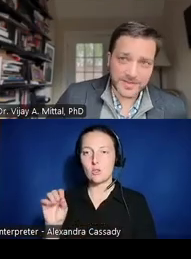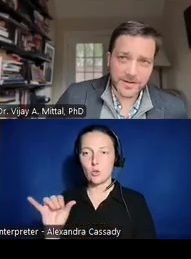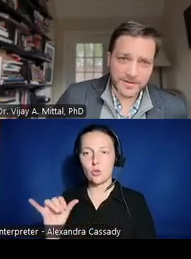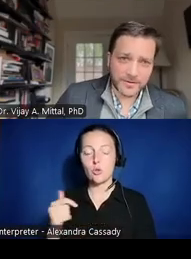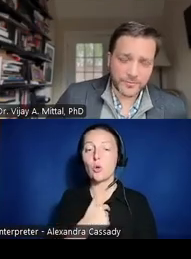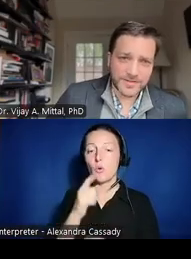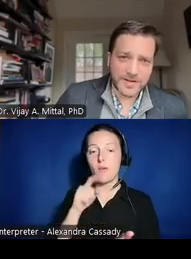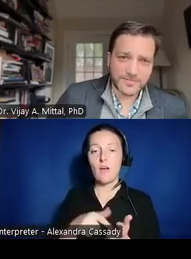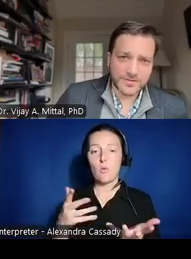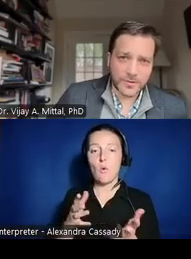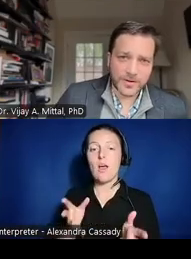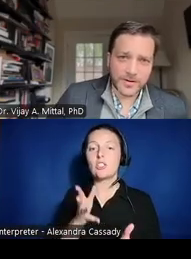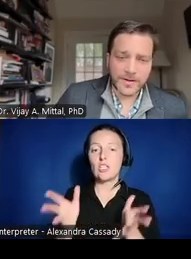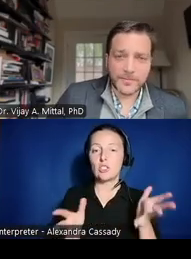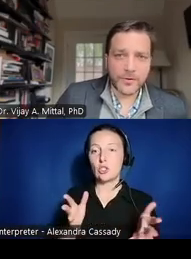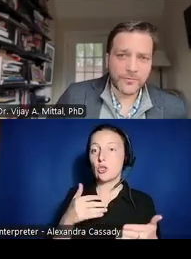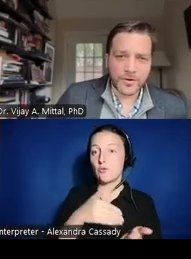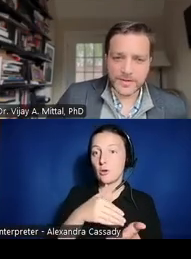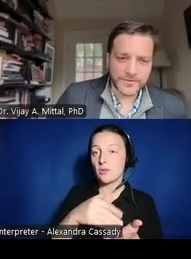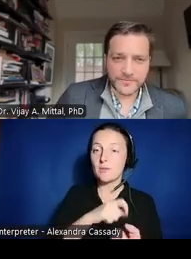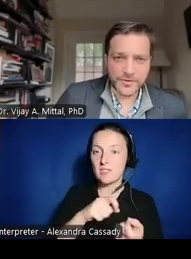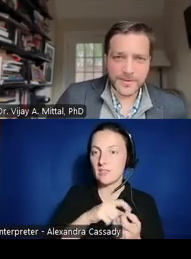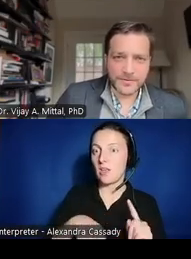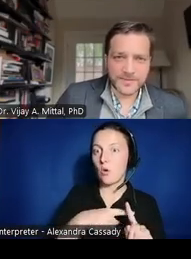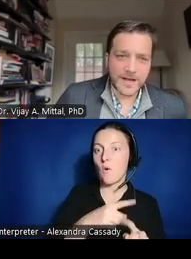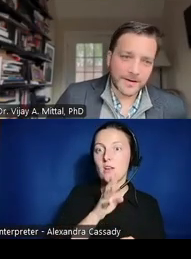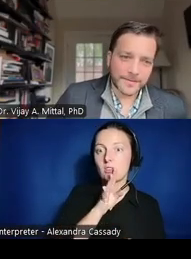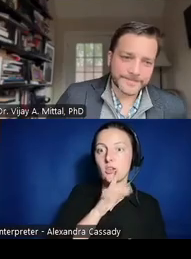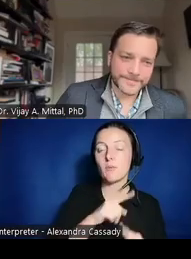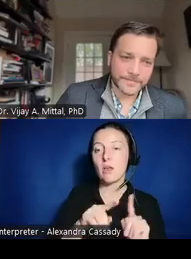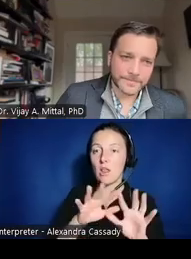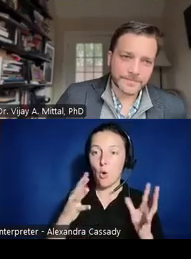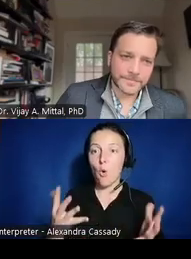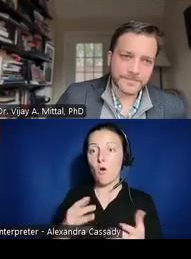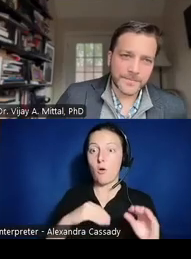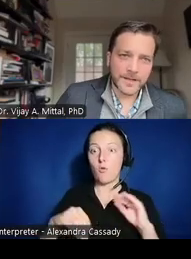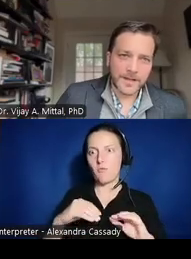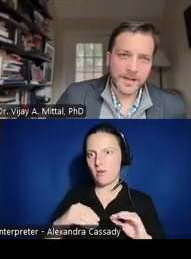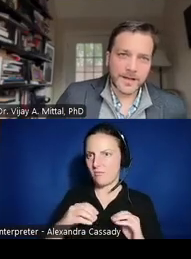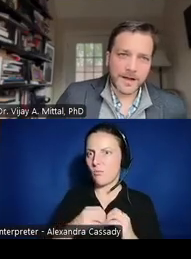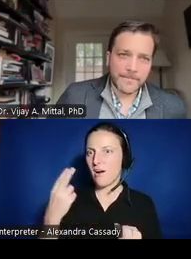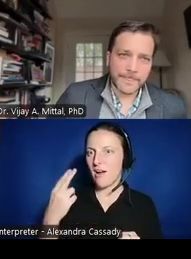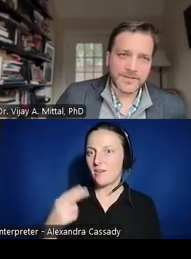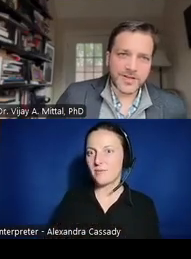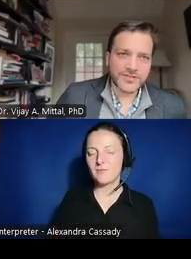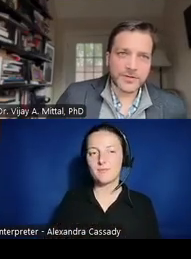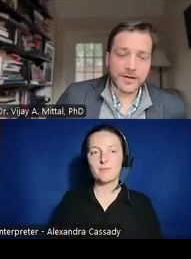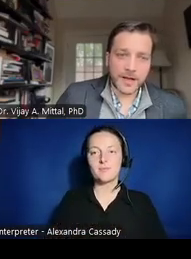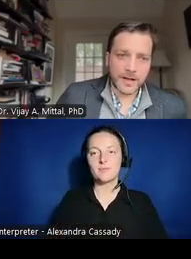were talking was much much lower but overall levels of movement was higher. Um gesture